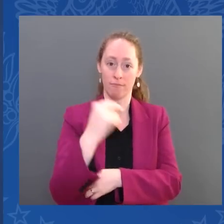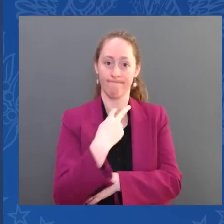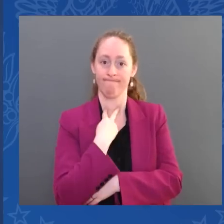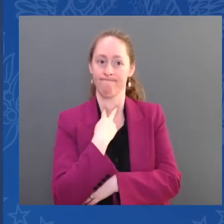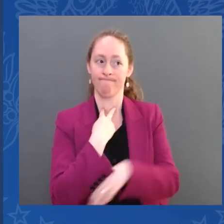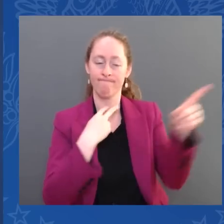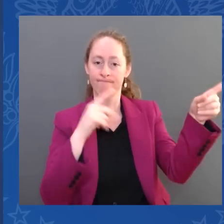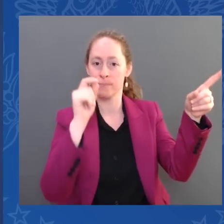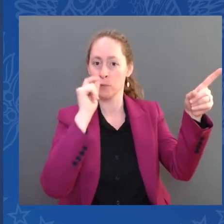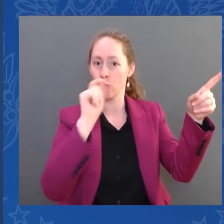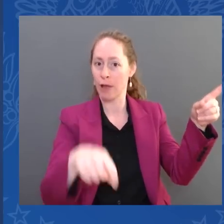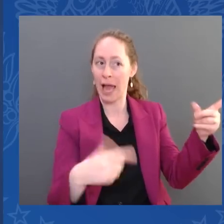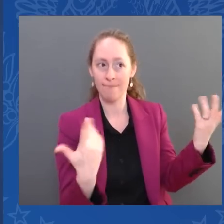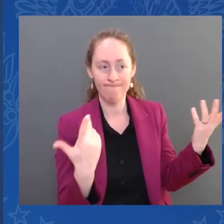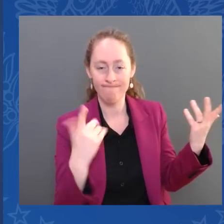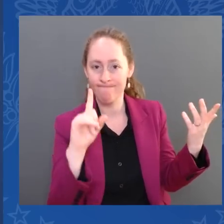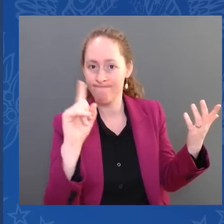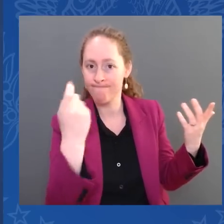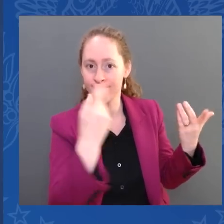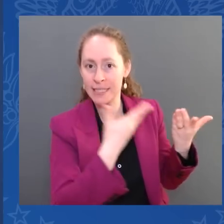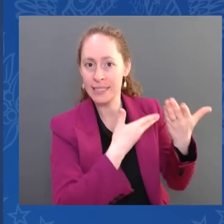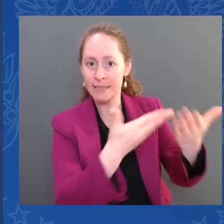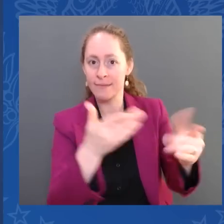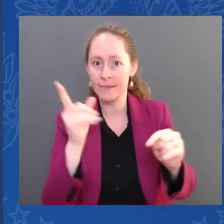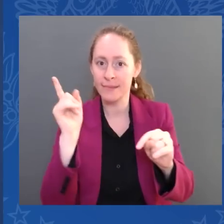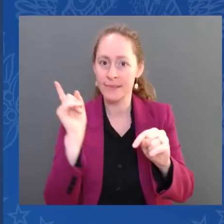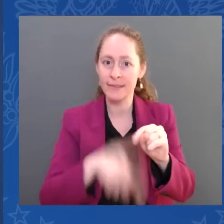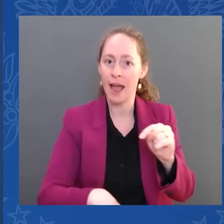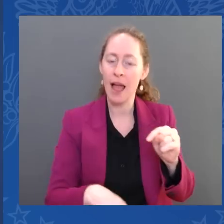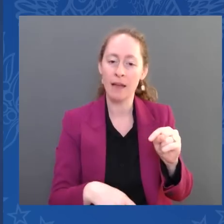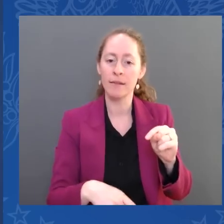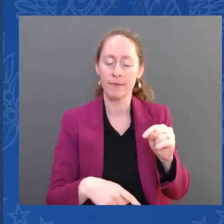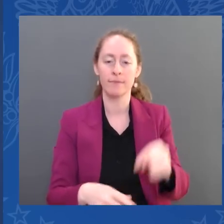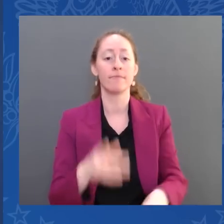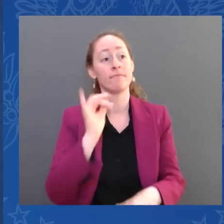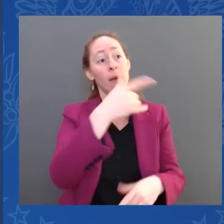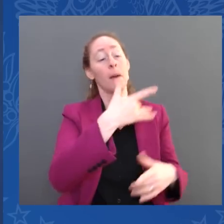But because of Putin's invasion and a blockade of the port at which they could take that grain out